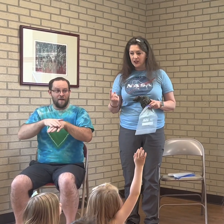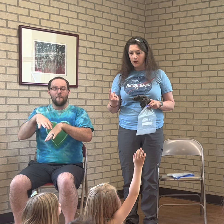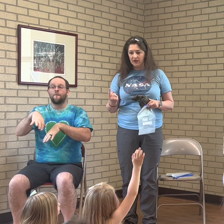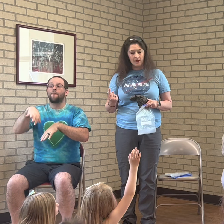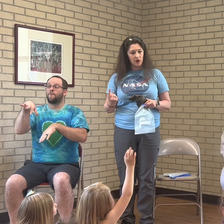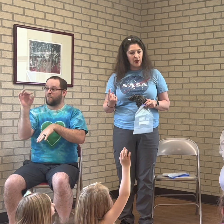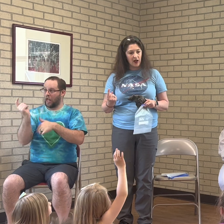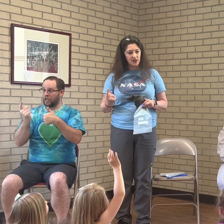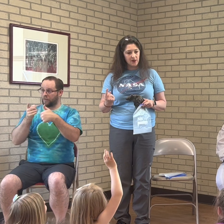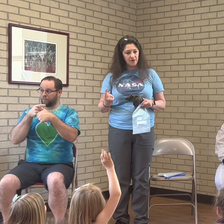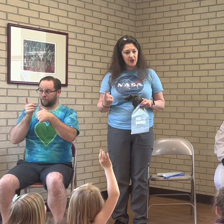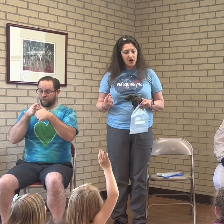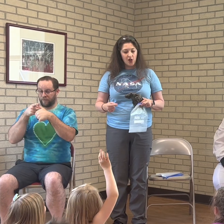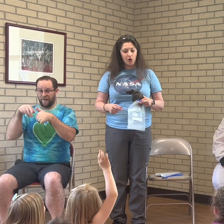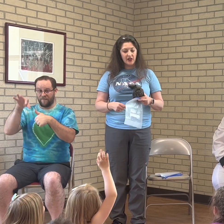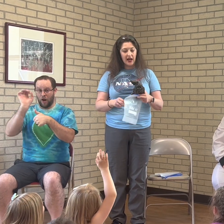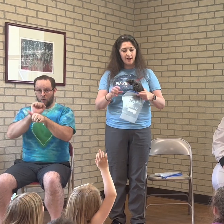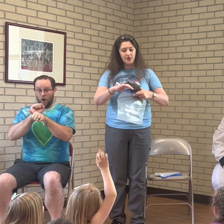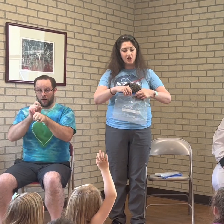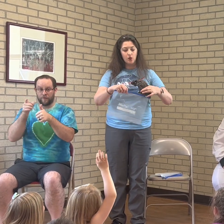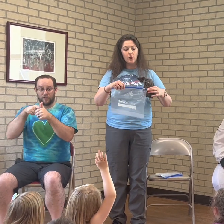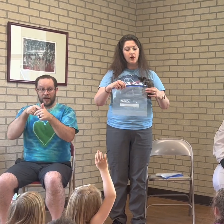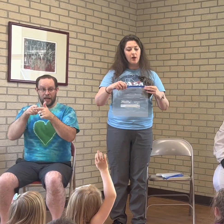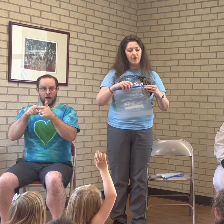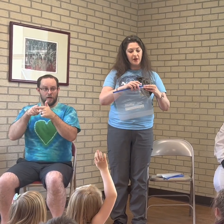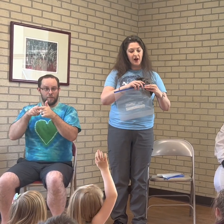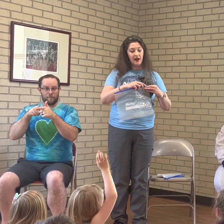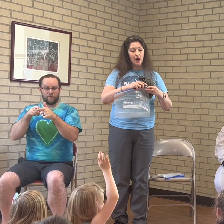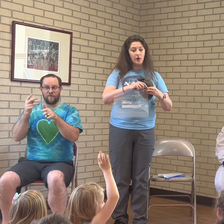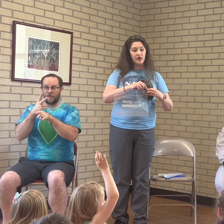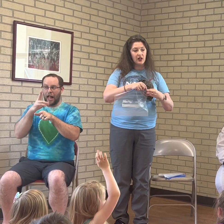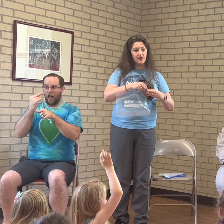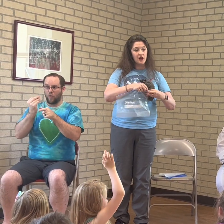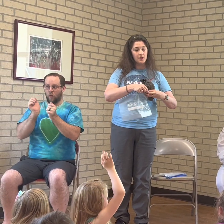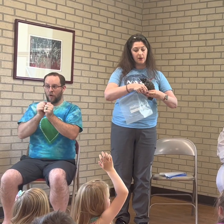of our moon rocks. You're going to have to figure out how with your gloves on to be able